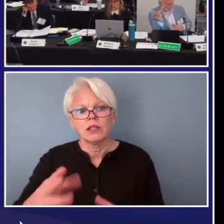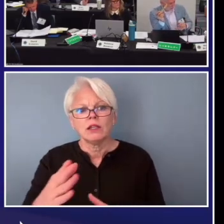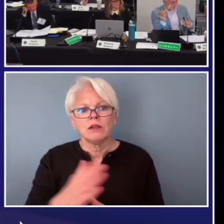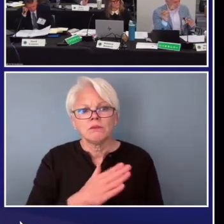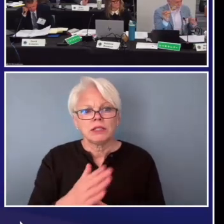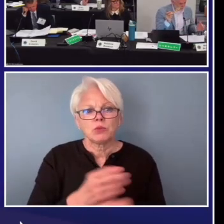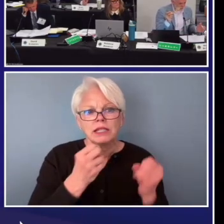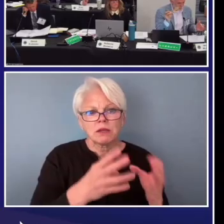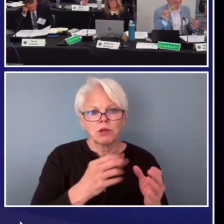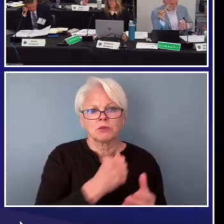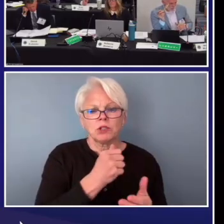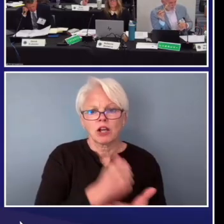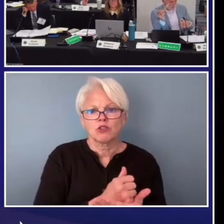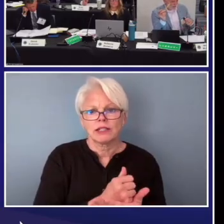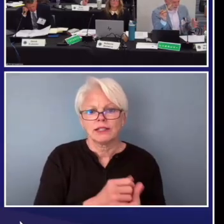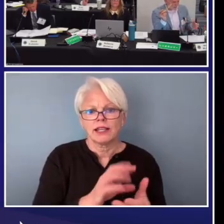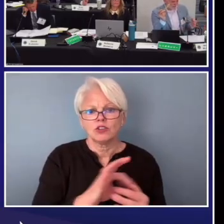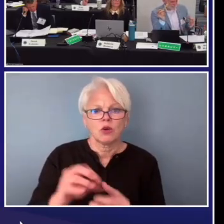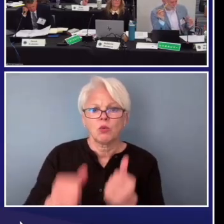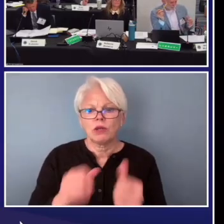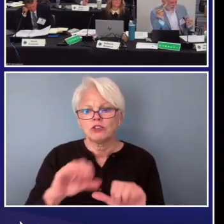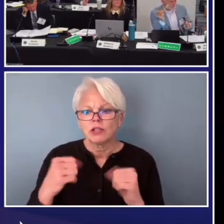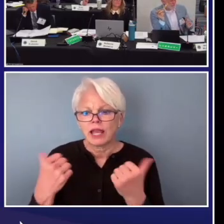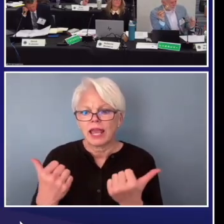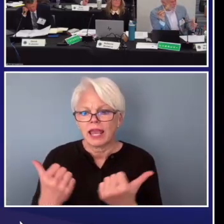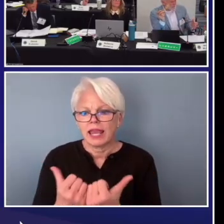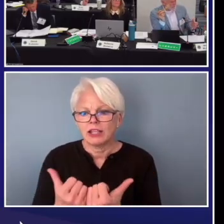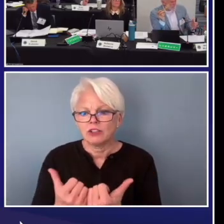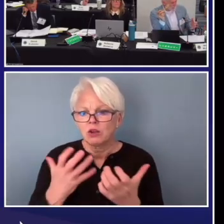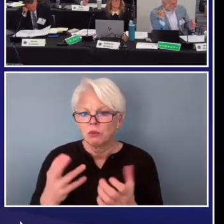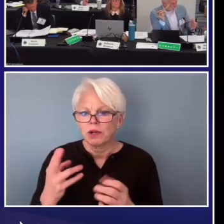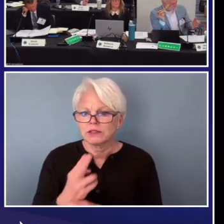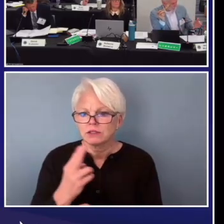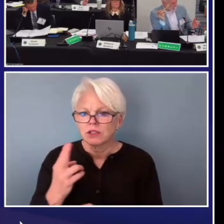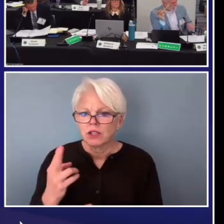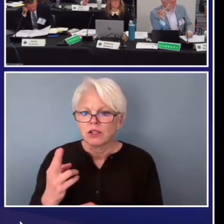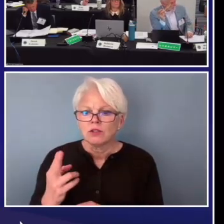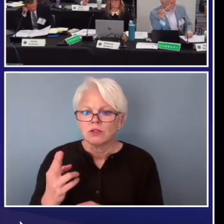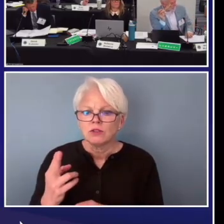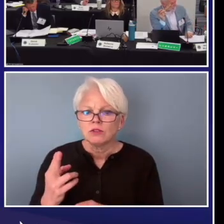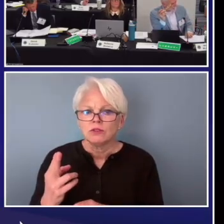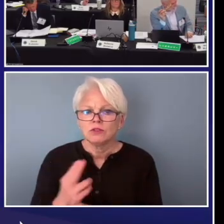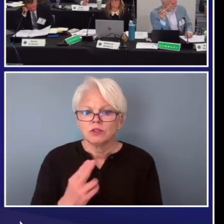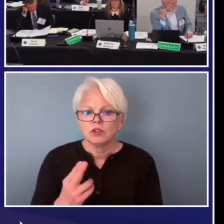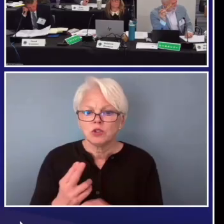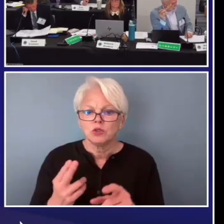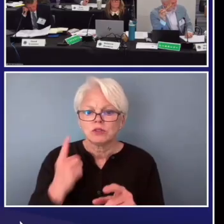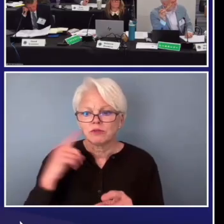with regard to which agency it wants to use for the purposes of establishing eligibility participate in Title 4.